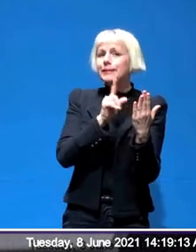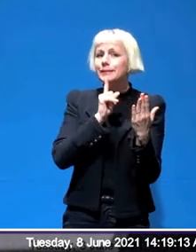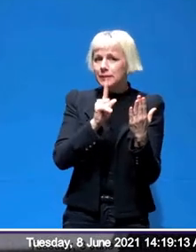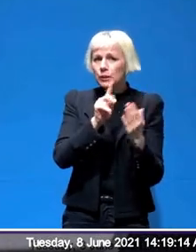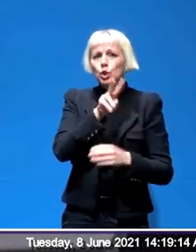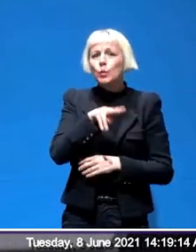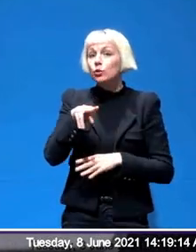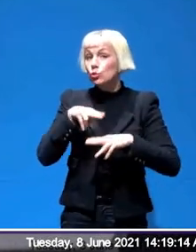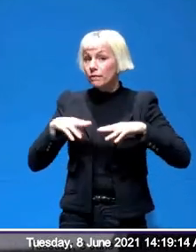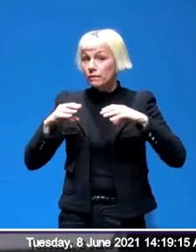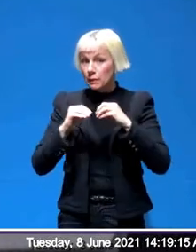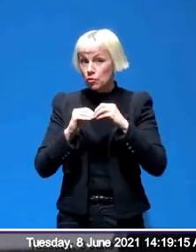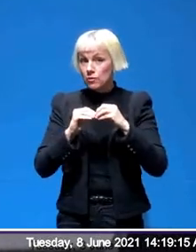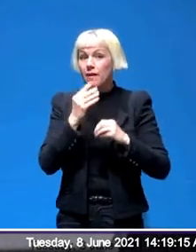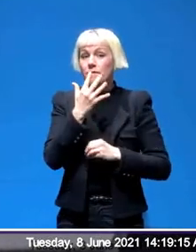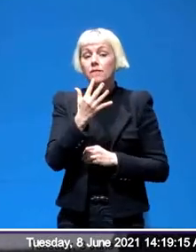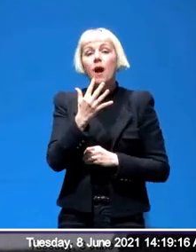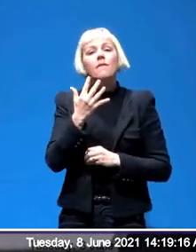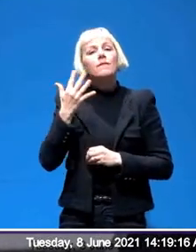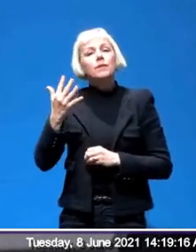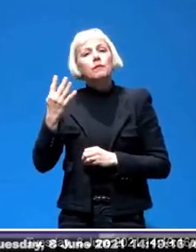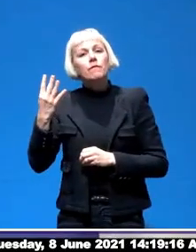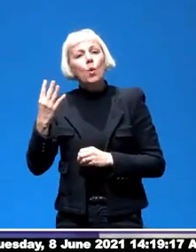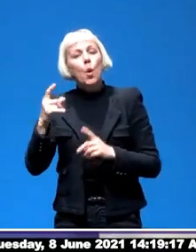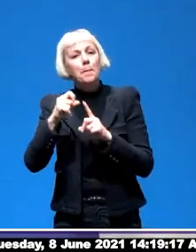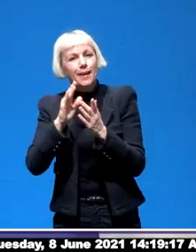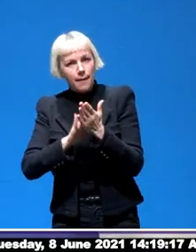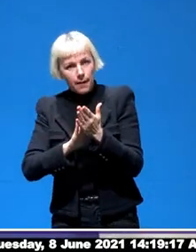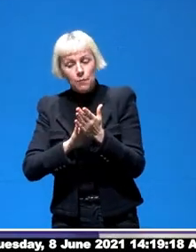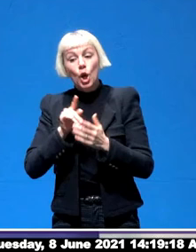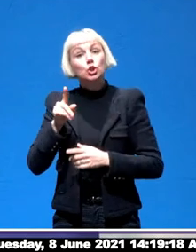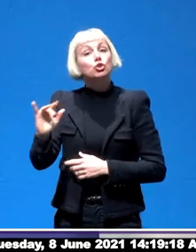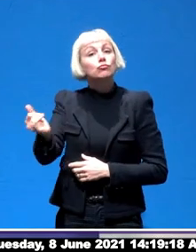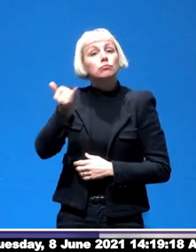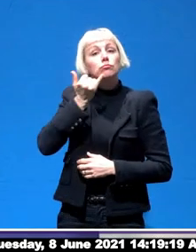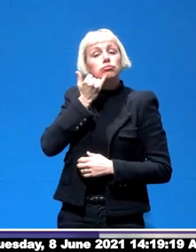at 5.54 pm she received a phone call from a support worker at N Street